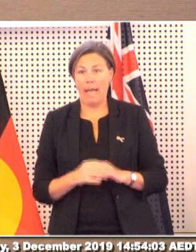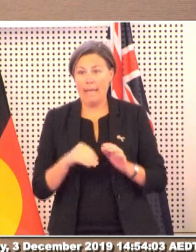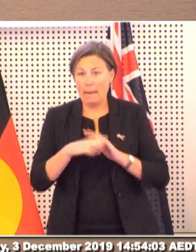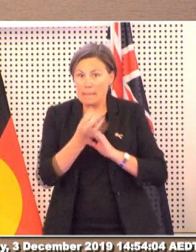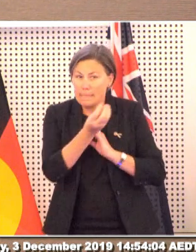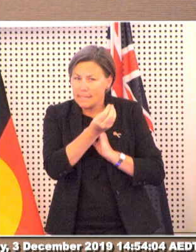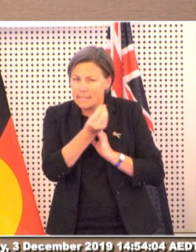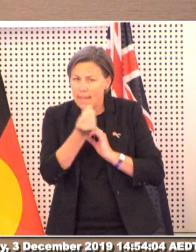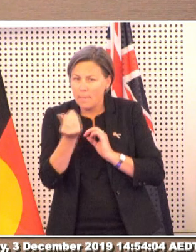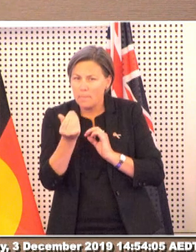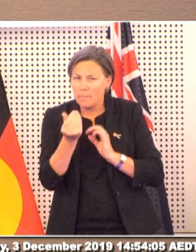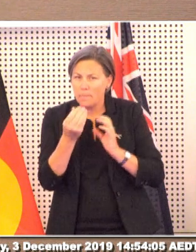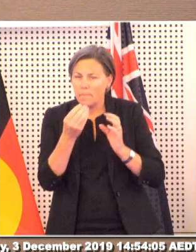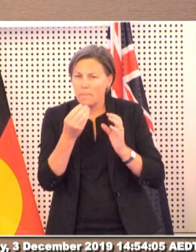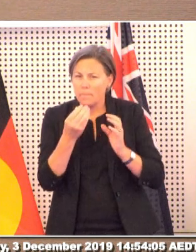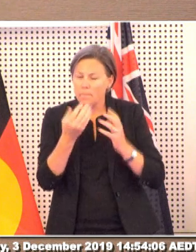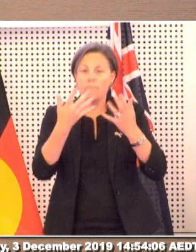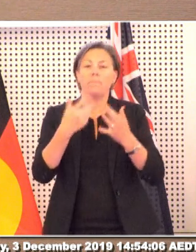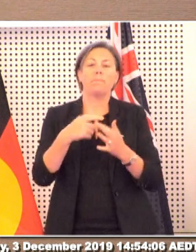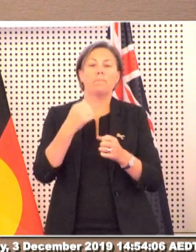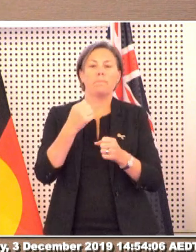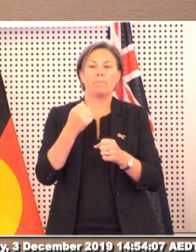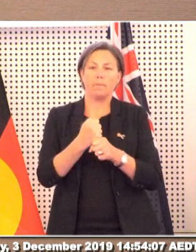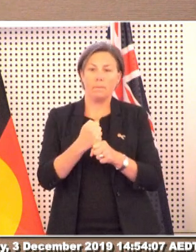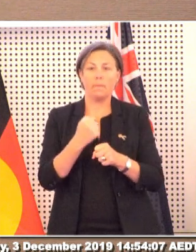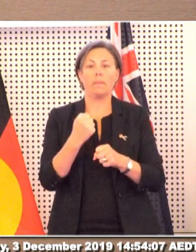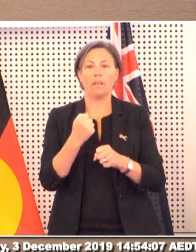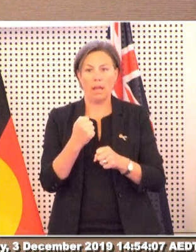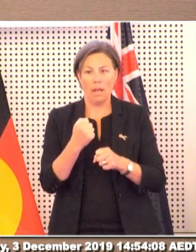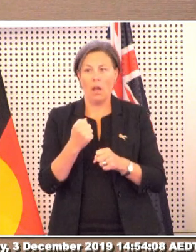know that where we have a stable workforce, fully employed, where they know the